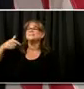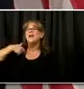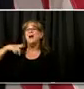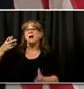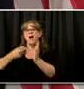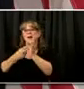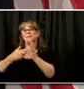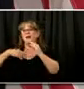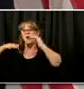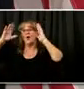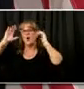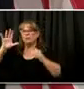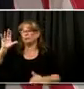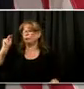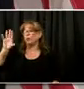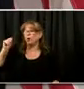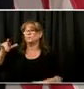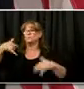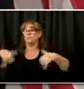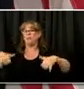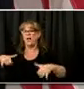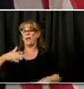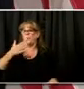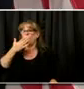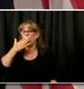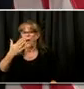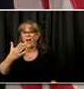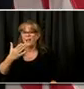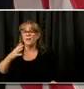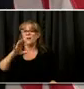forward to, of course, separately continuing to work with them on the safety protocols to allow